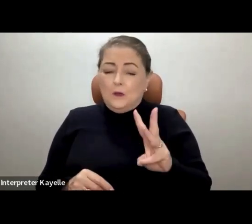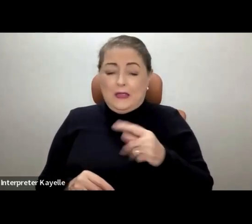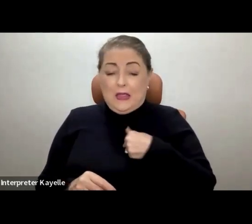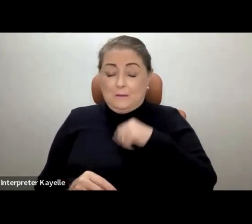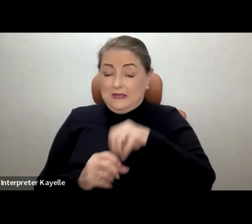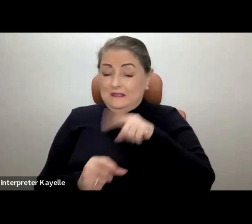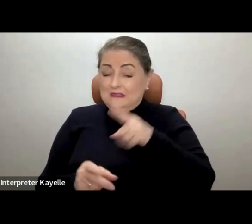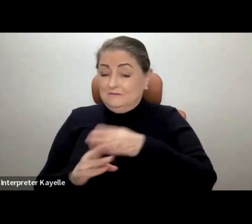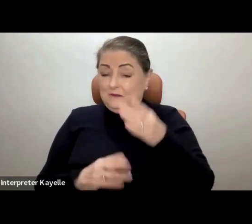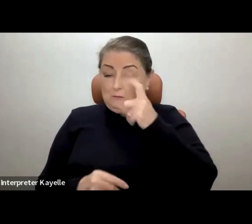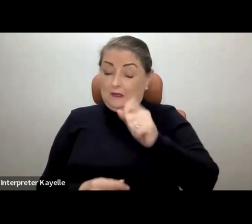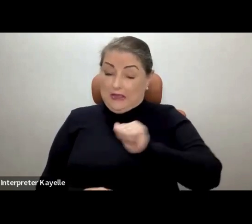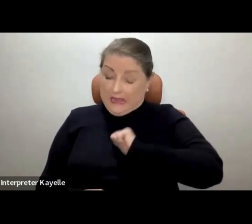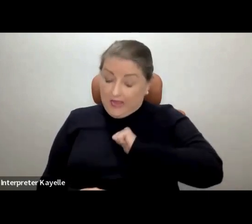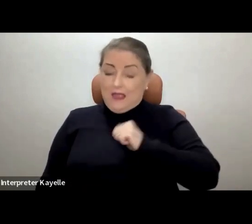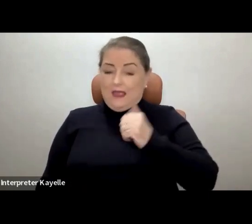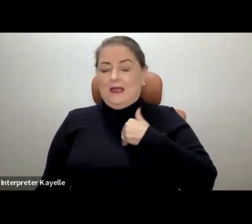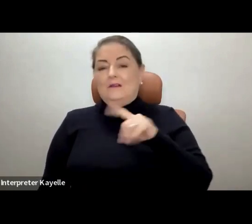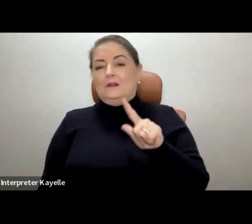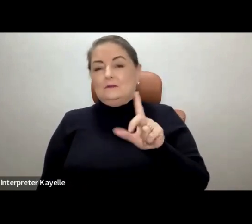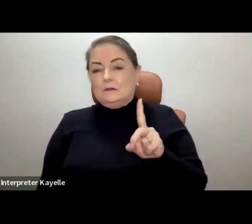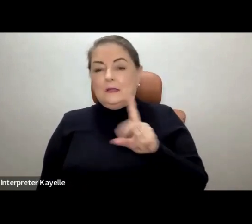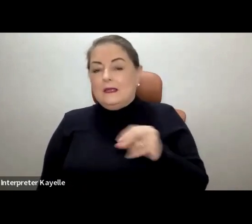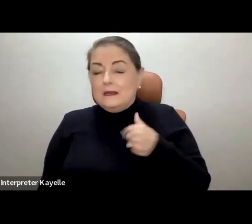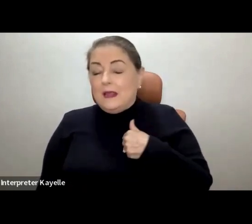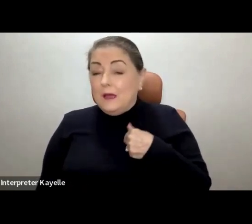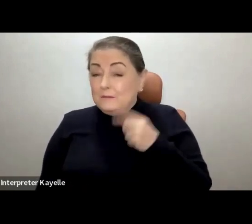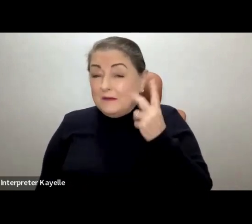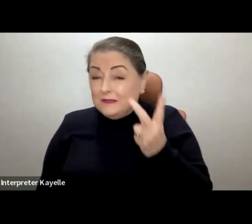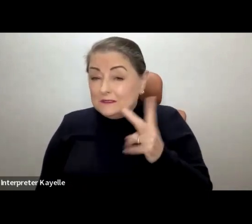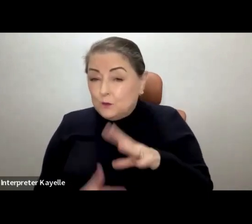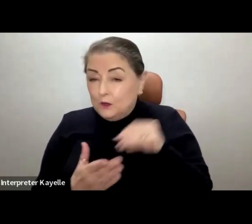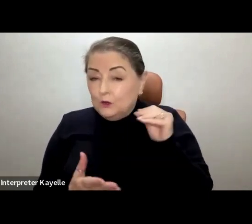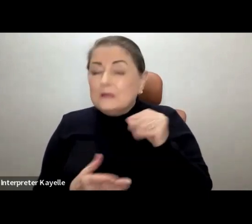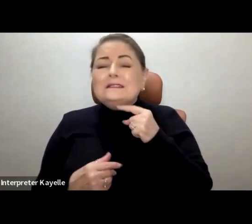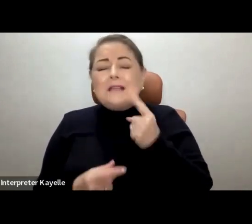because I have a learning disability and I'm a visual learner. Give me the visual story. Don't give me a big page